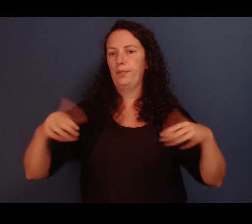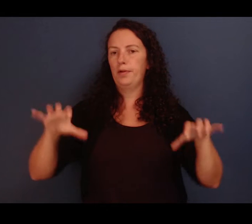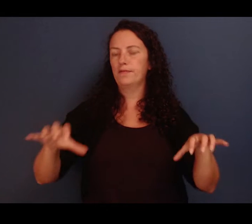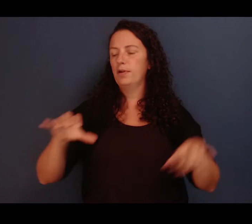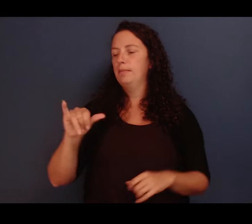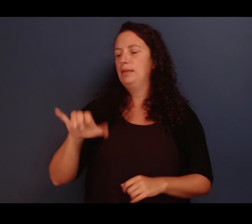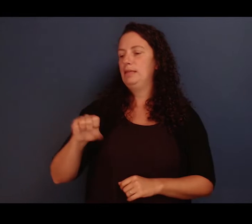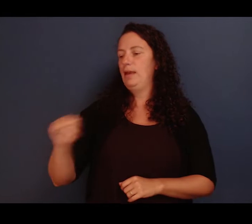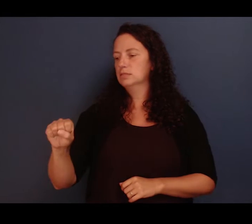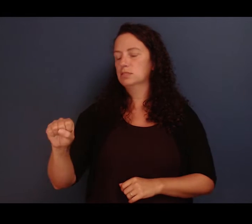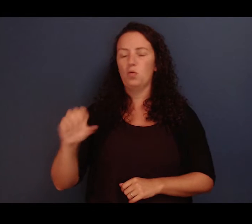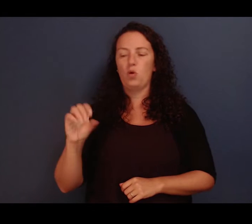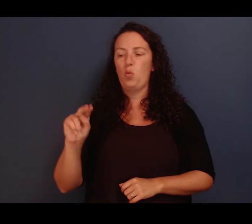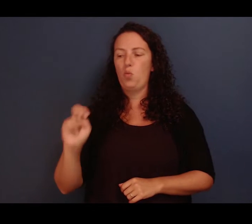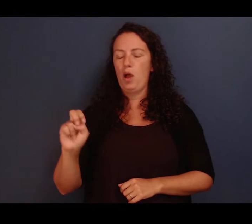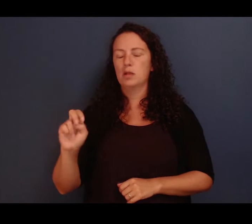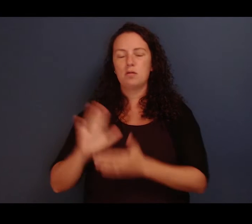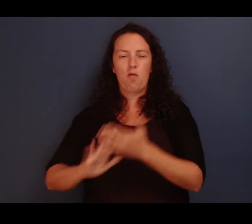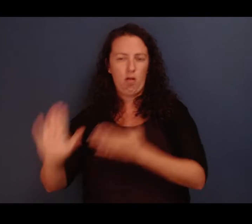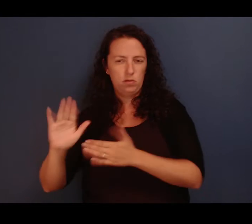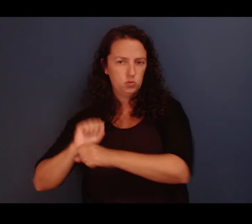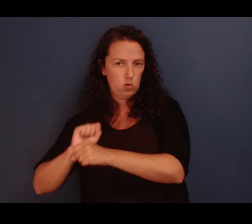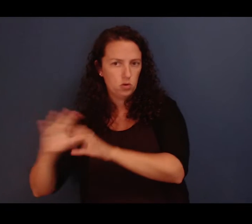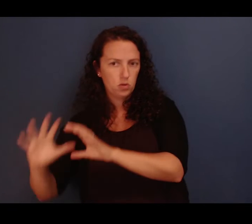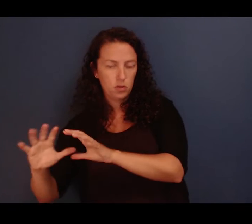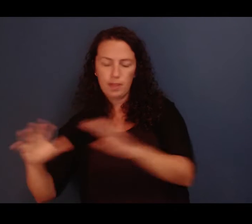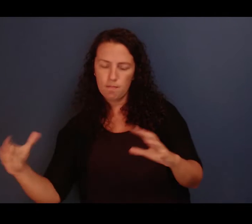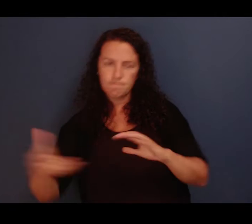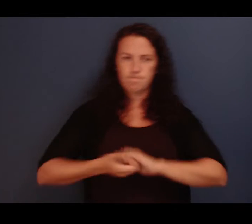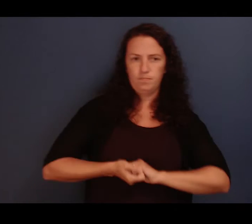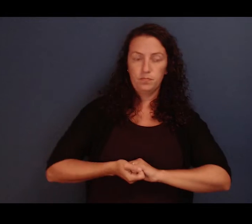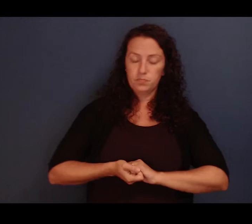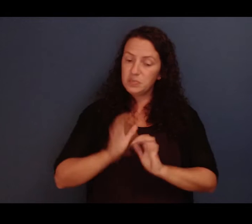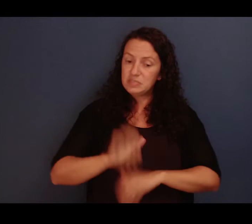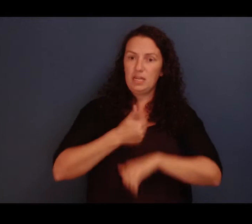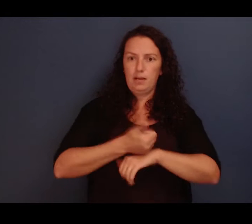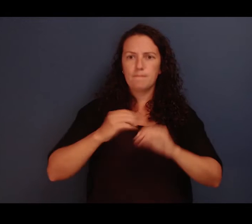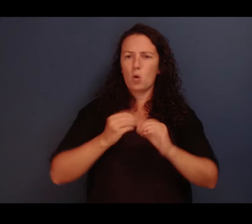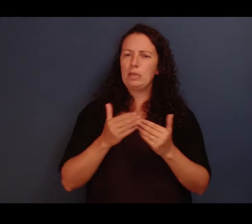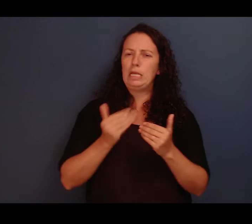from our YESS or our One College work. Creating more equitable and navigable systems for students--like